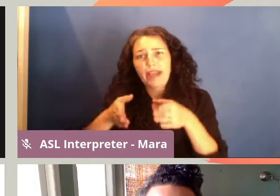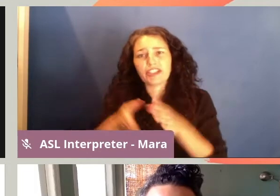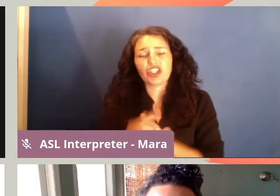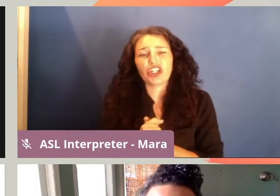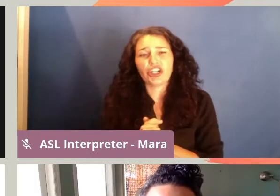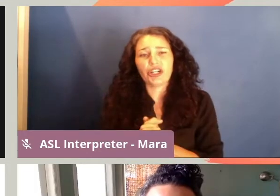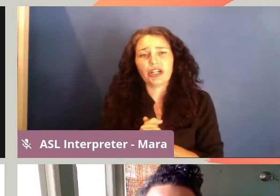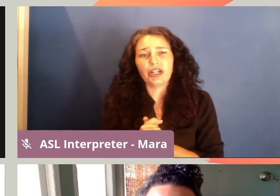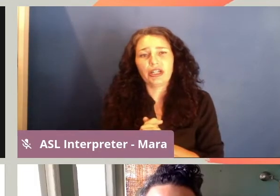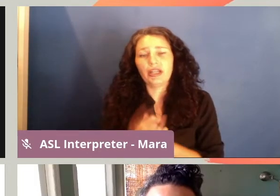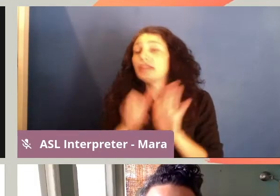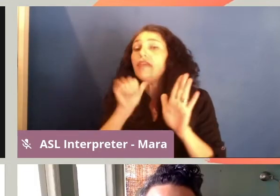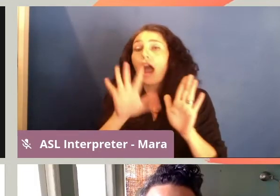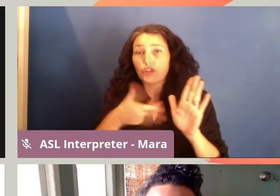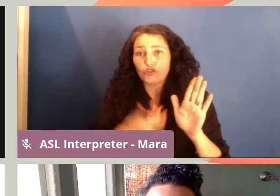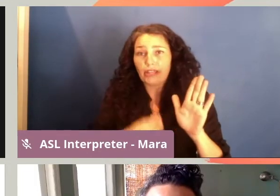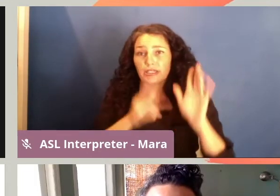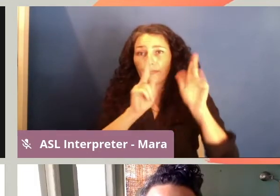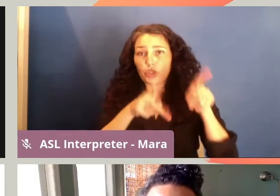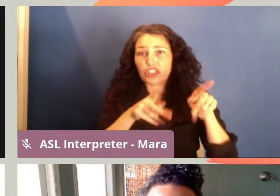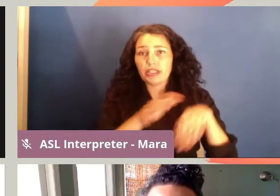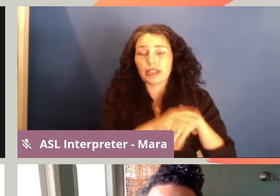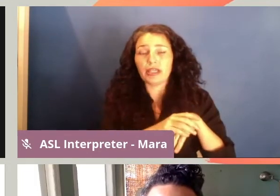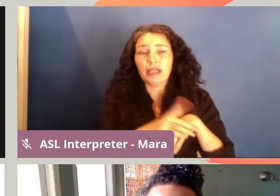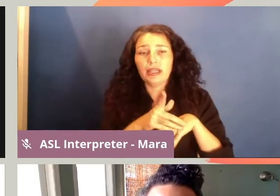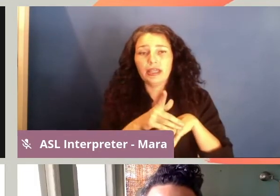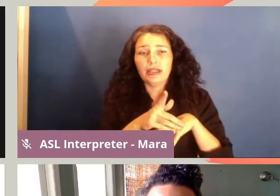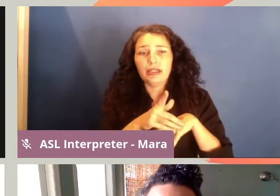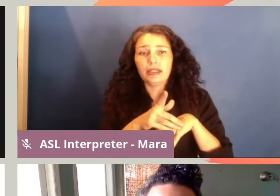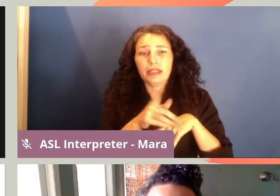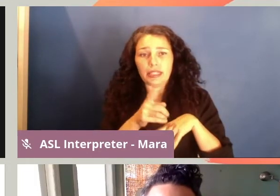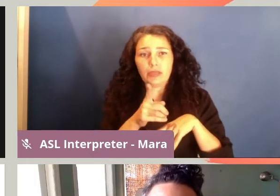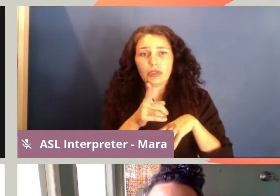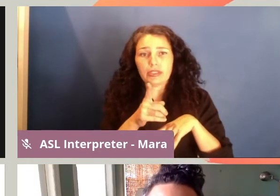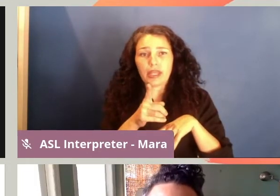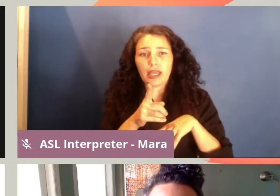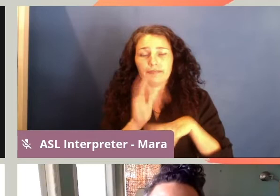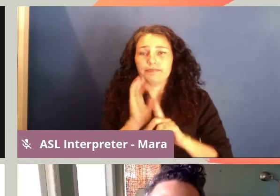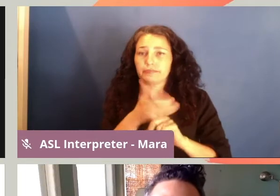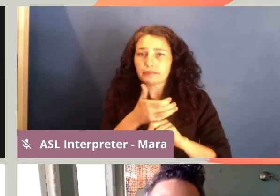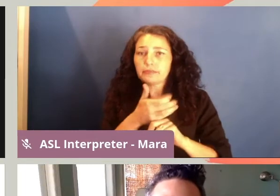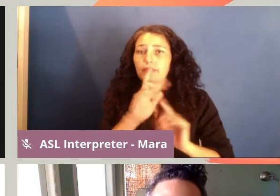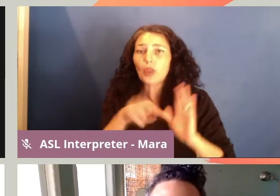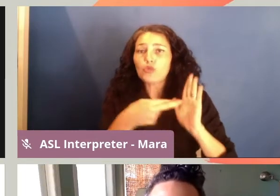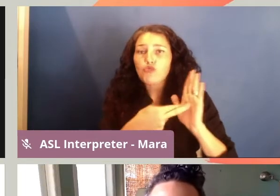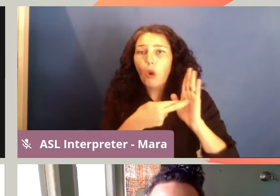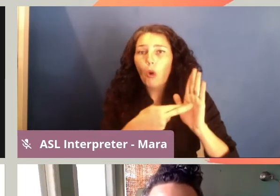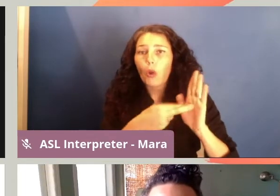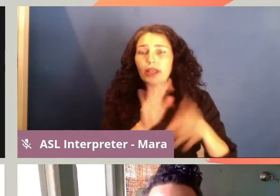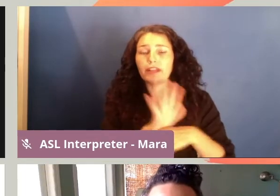a non-trans person was playing a film, or a role in a film that he ended up winning an Academy Award,